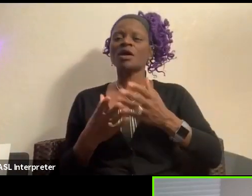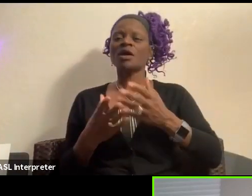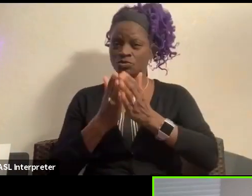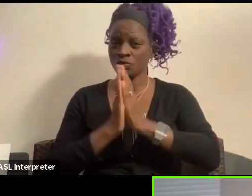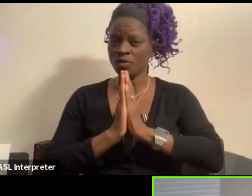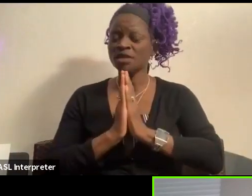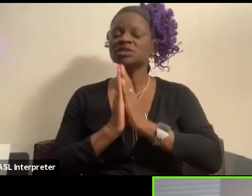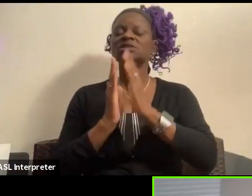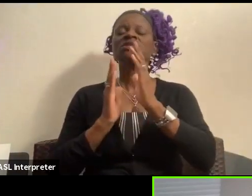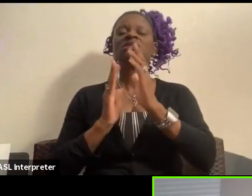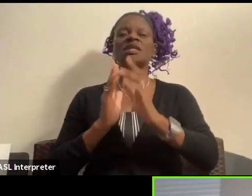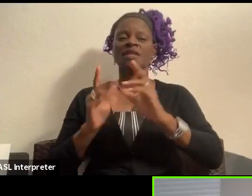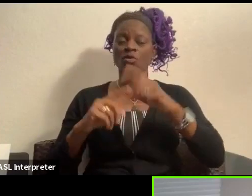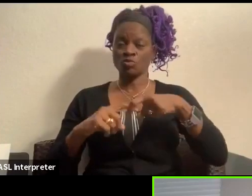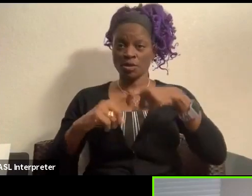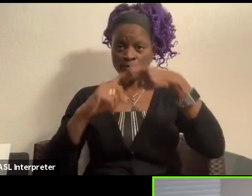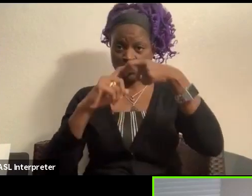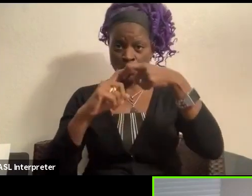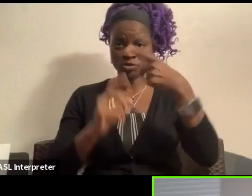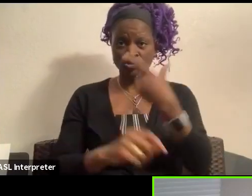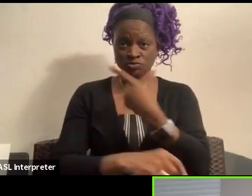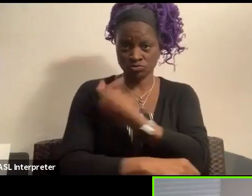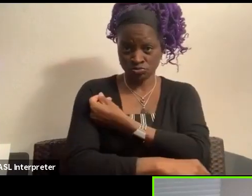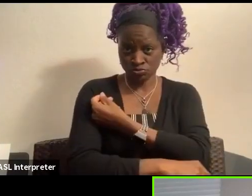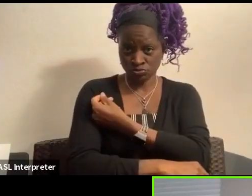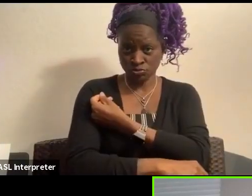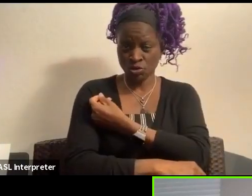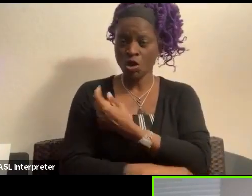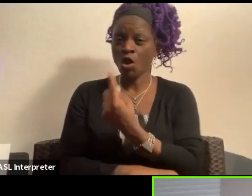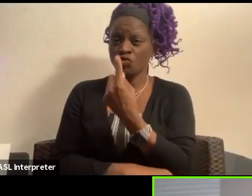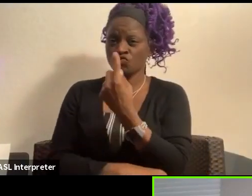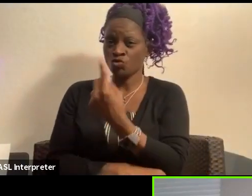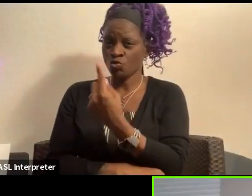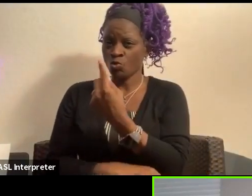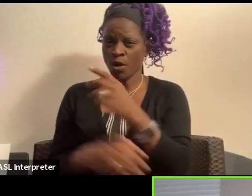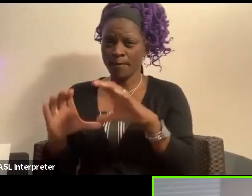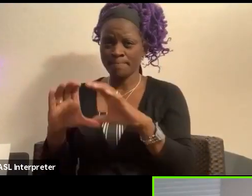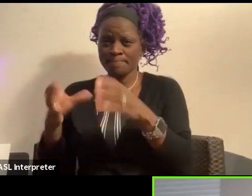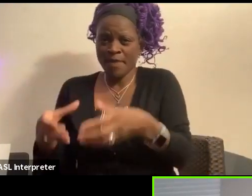plus distribution of one batch of Moderna vaccine due to possible allergic reactions